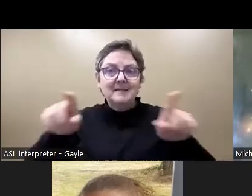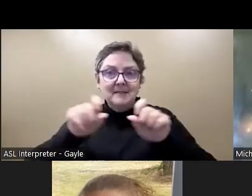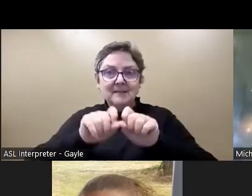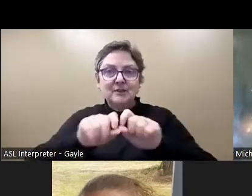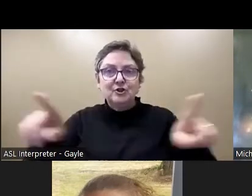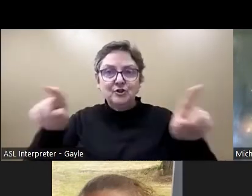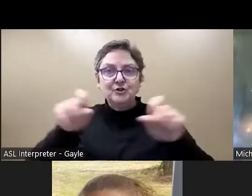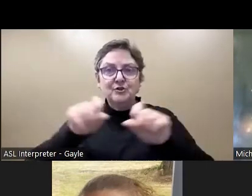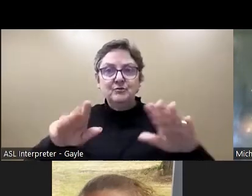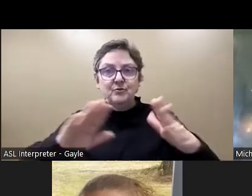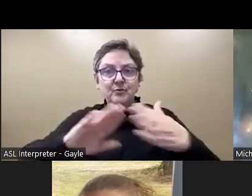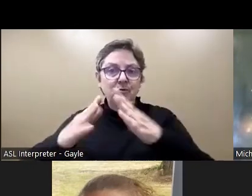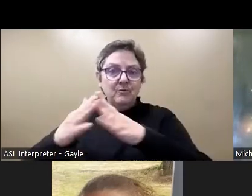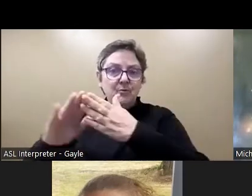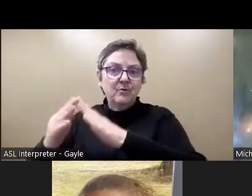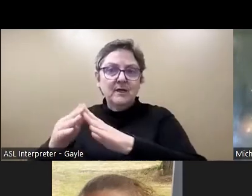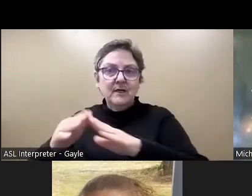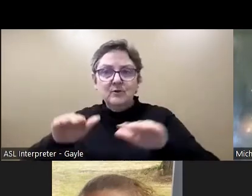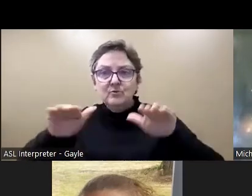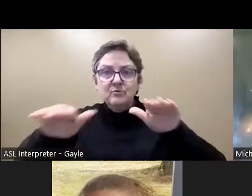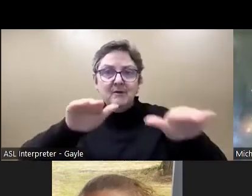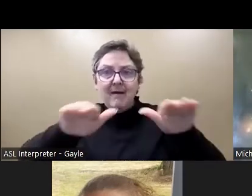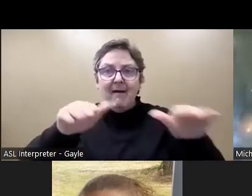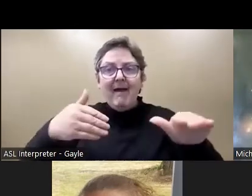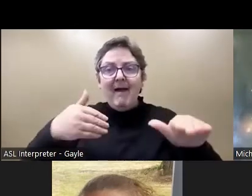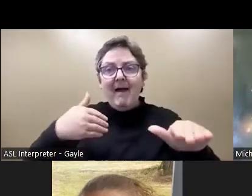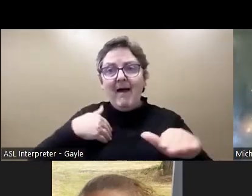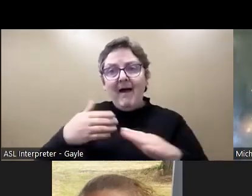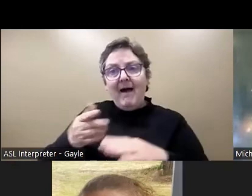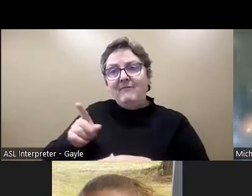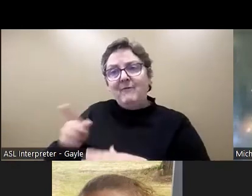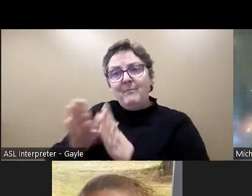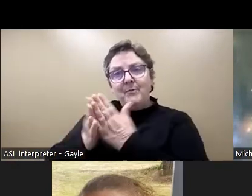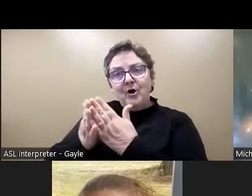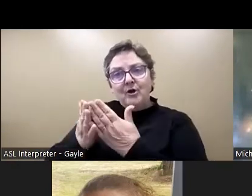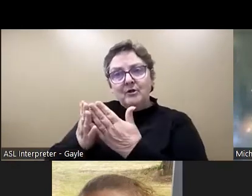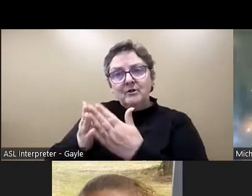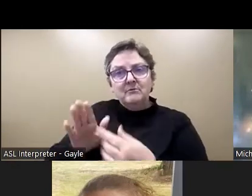app and had significant uptake of reading materials